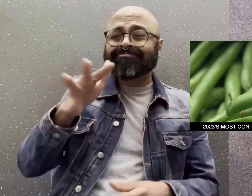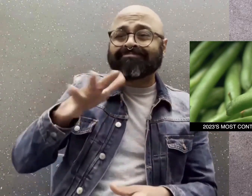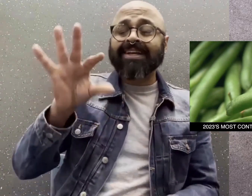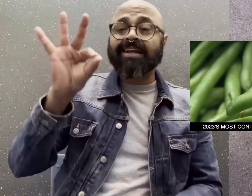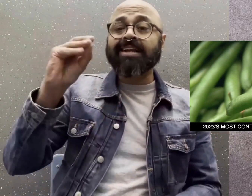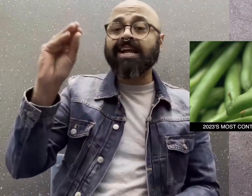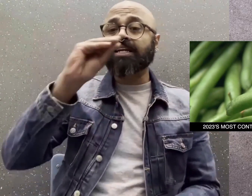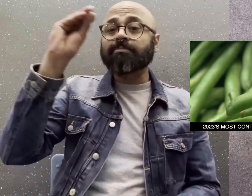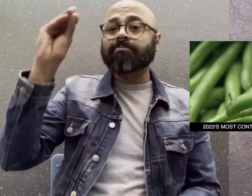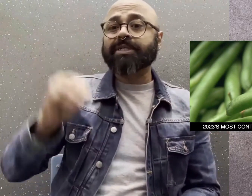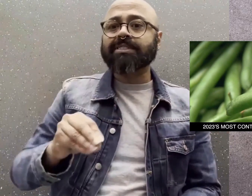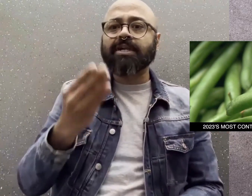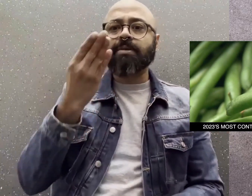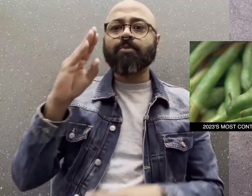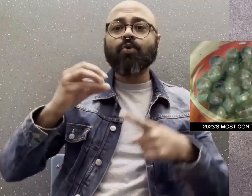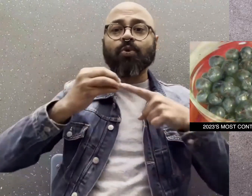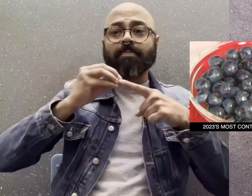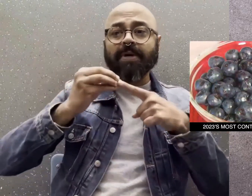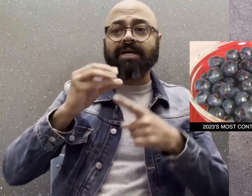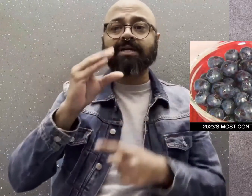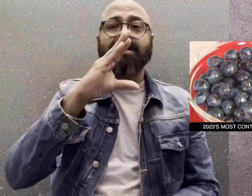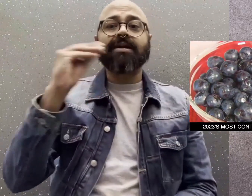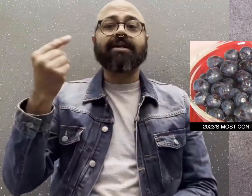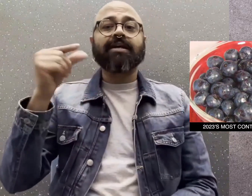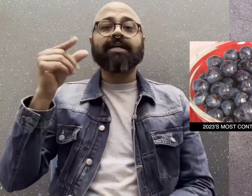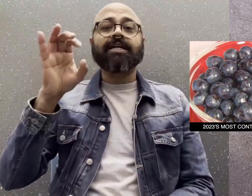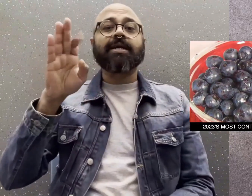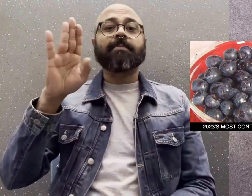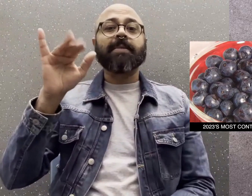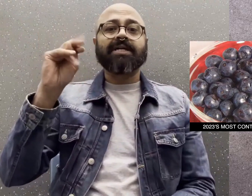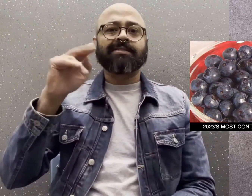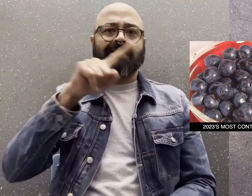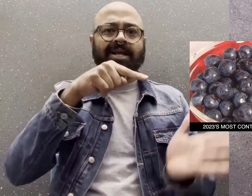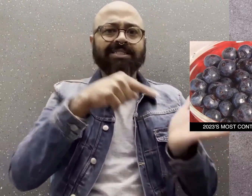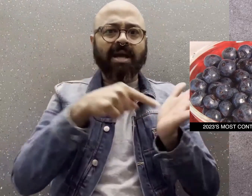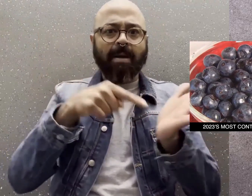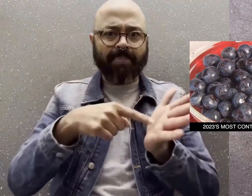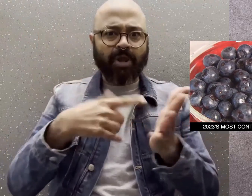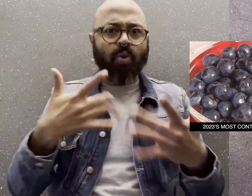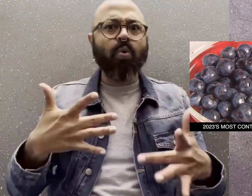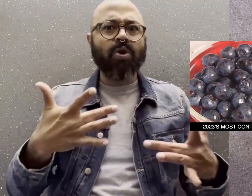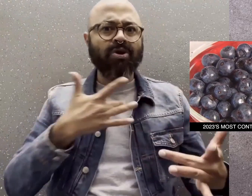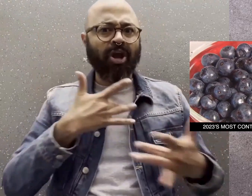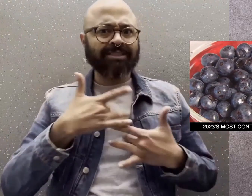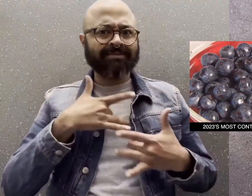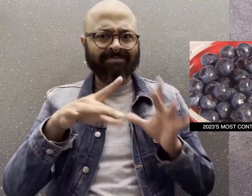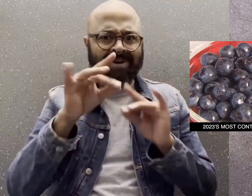The report also says nearly 90% of blueberries and green bean